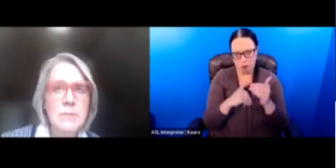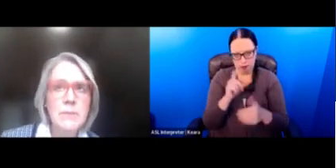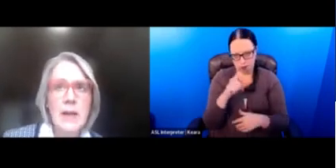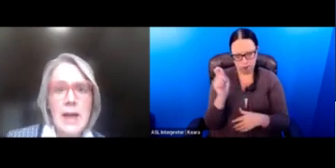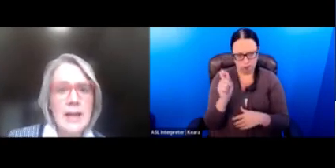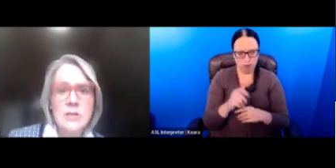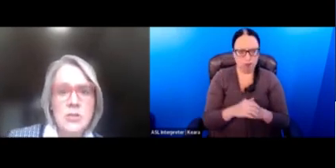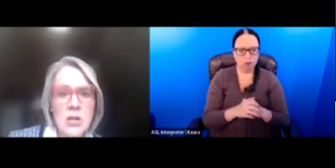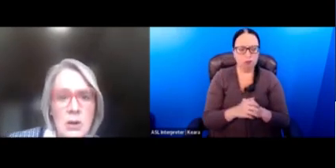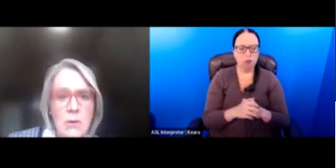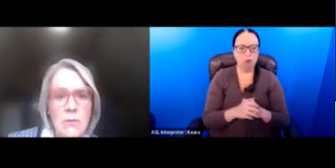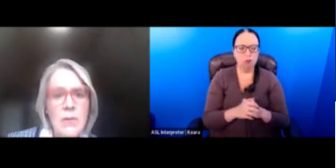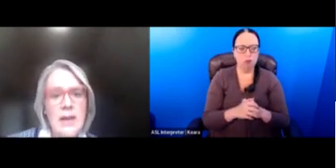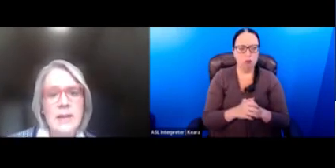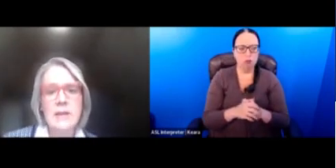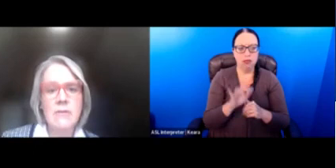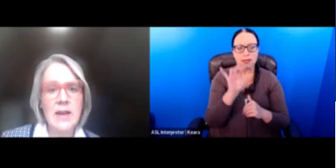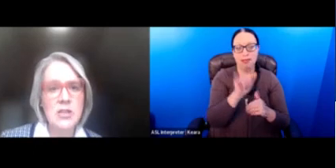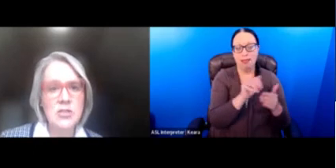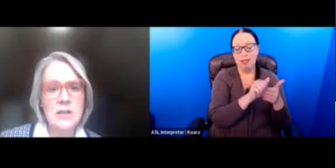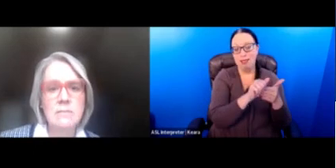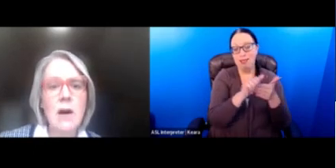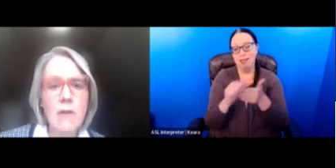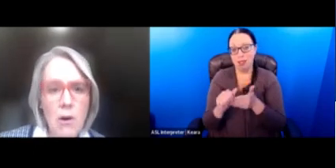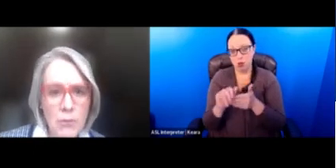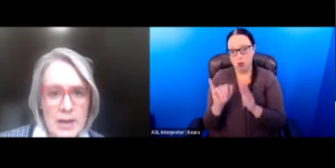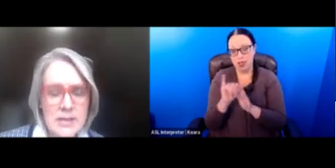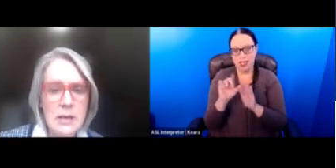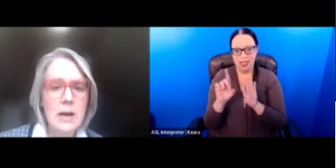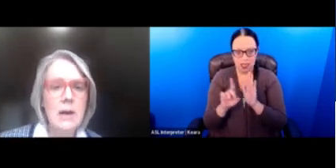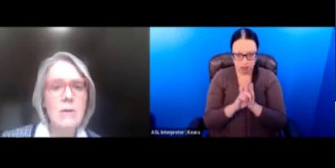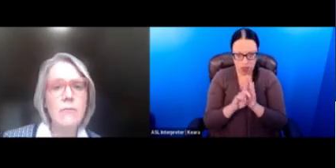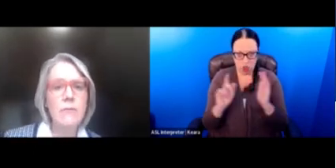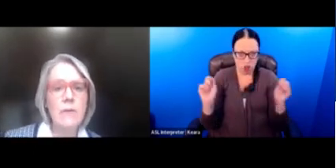You identify next steps on that that risk and we use that tool,